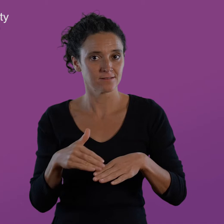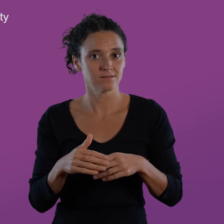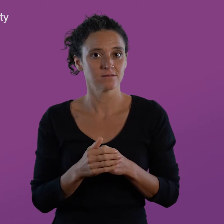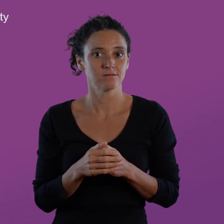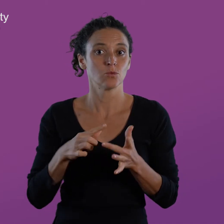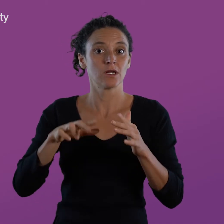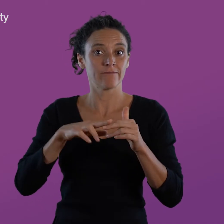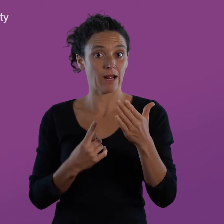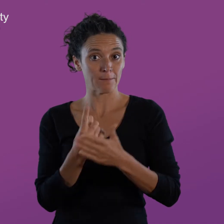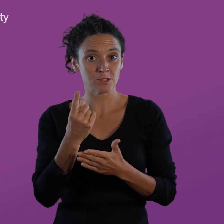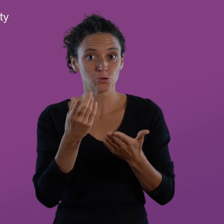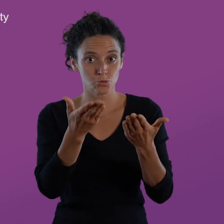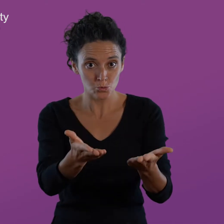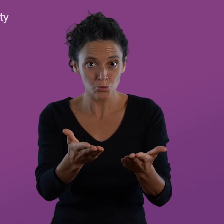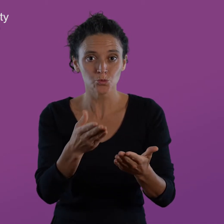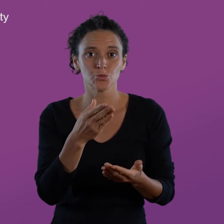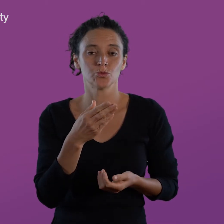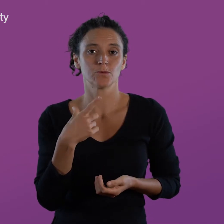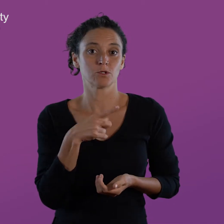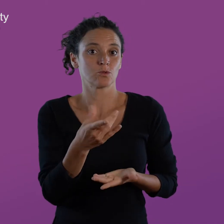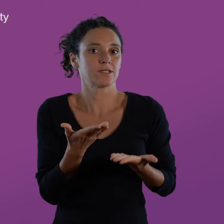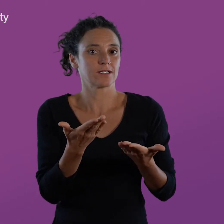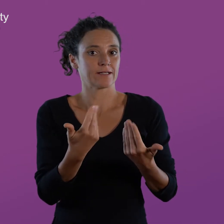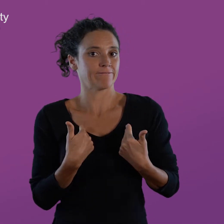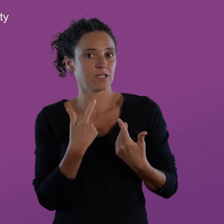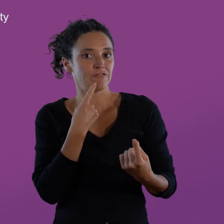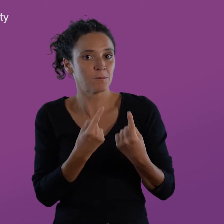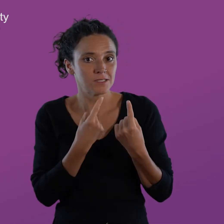If this happens to you because you have provided us with information in response to a notice to produce,